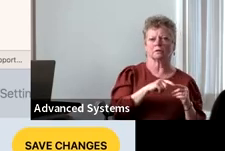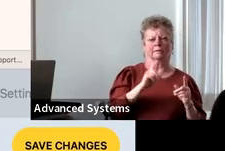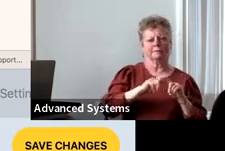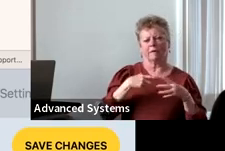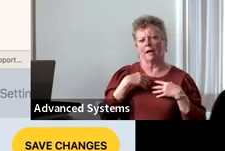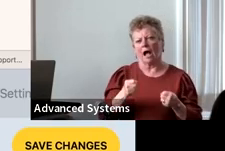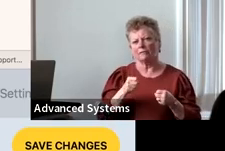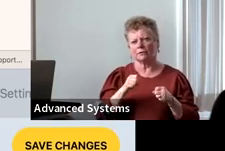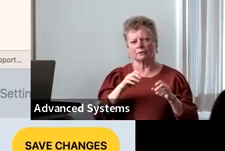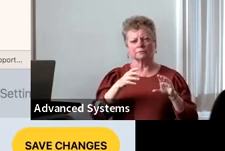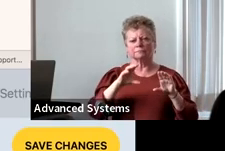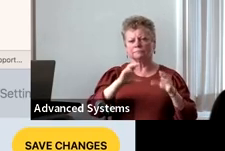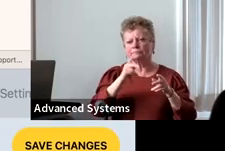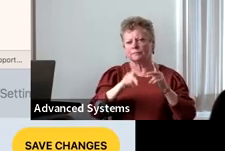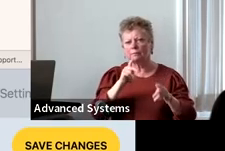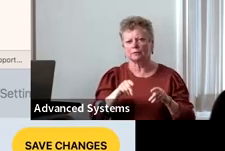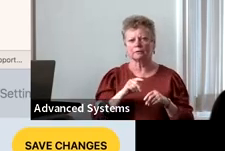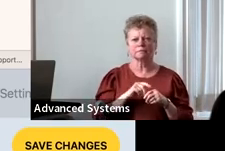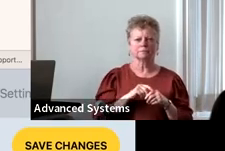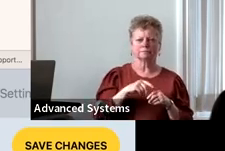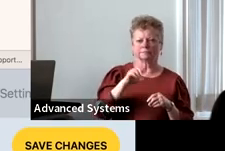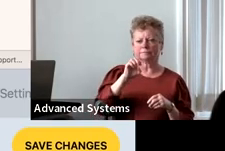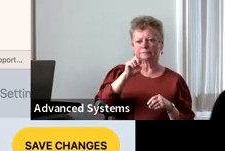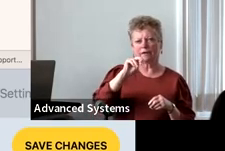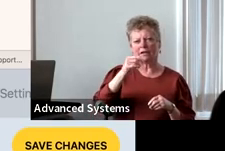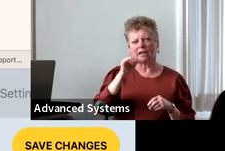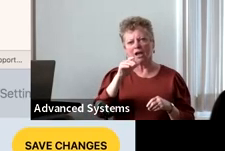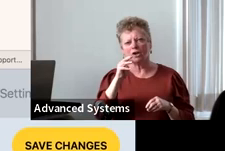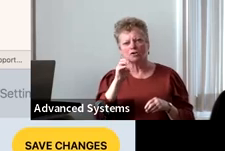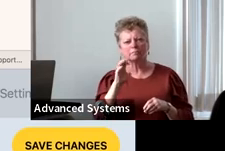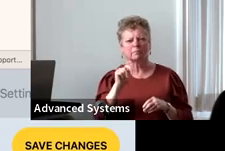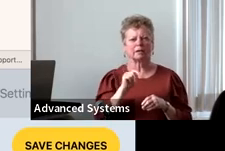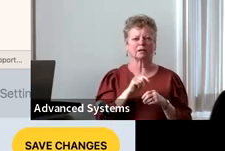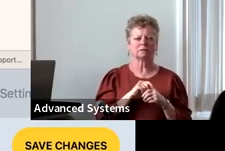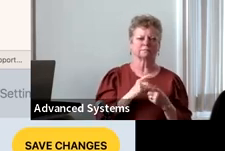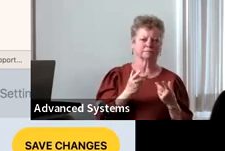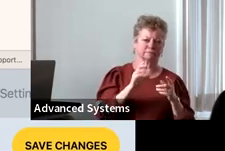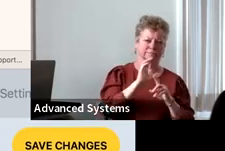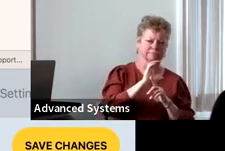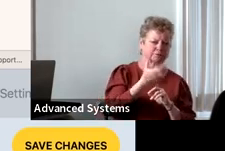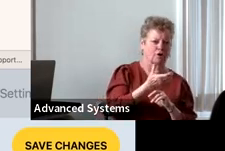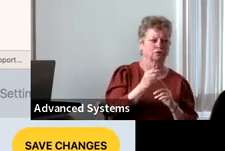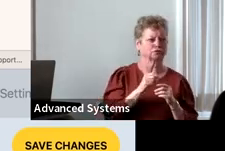Democratic Engagement, Environment, Leisure and Culture, Education,